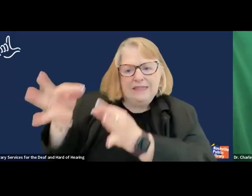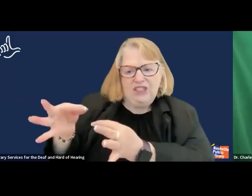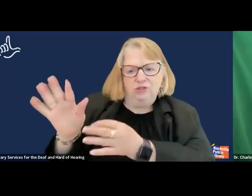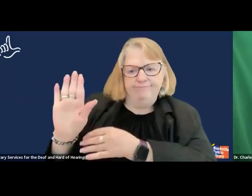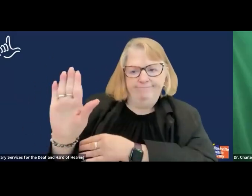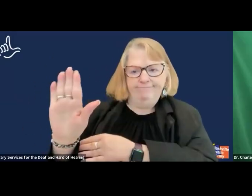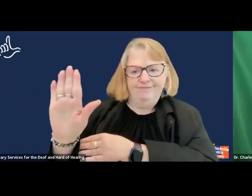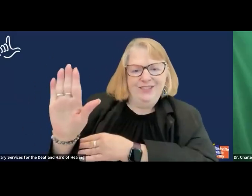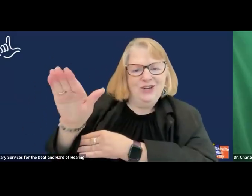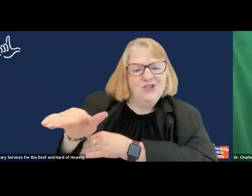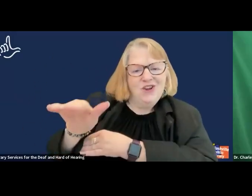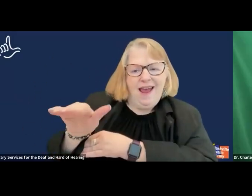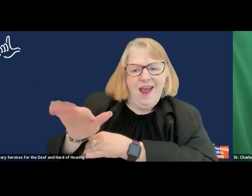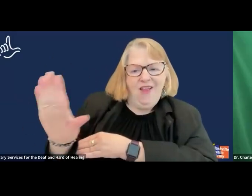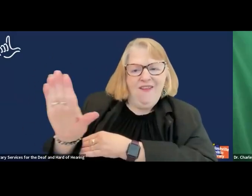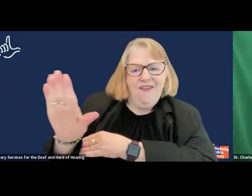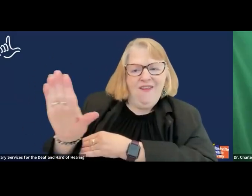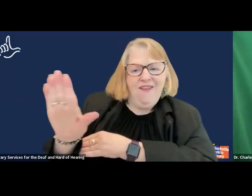informed decisions for their child and family.